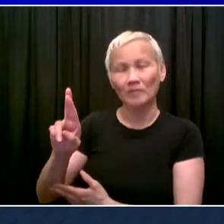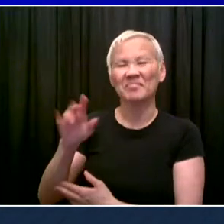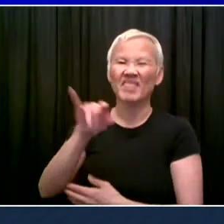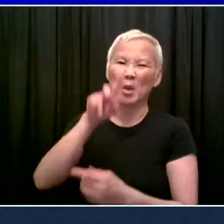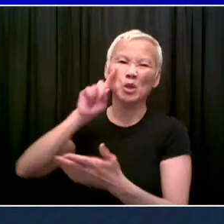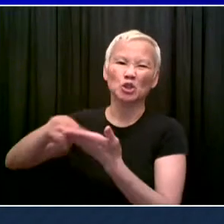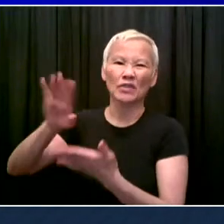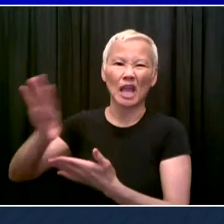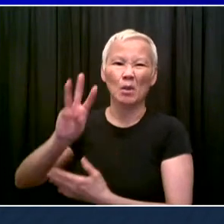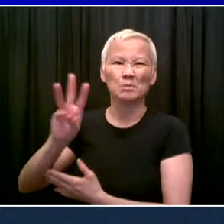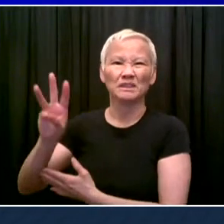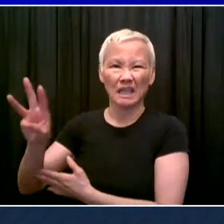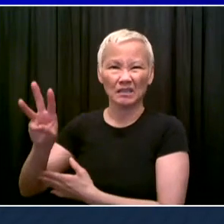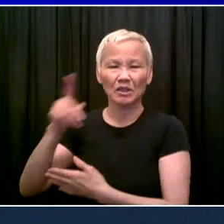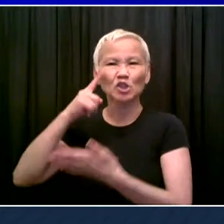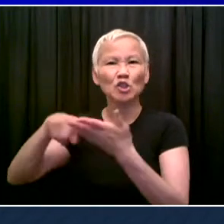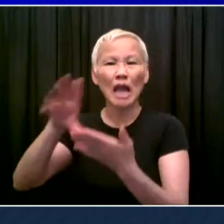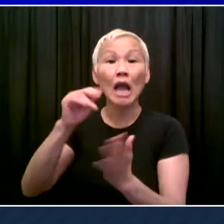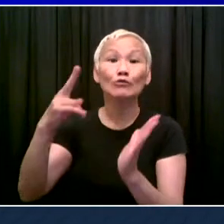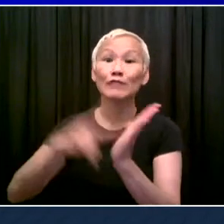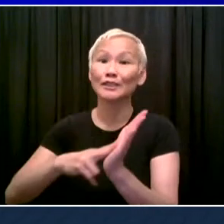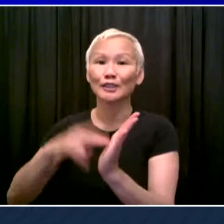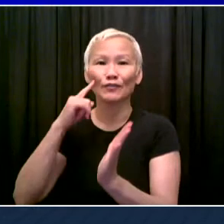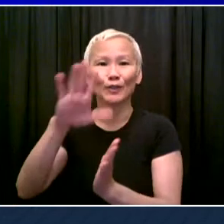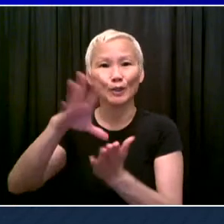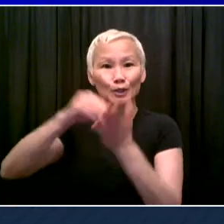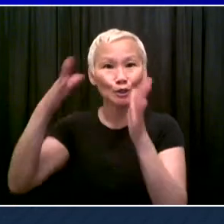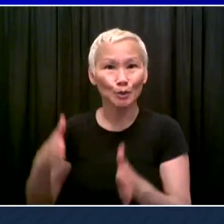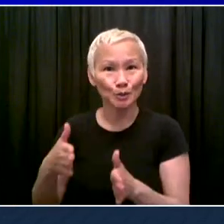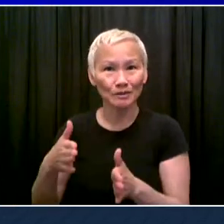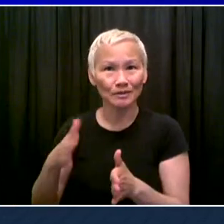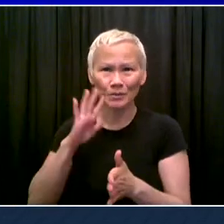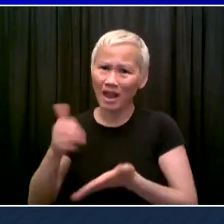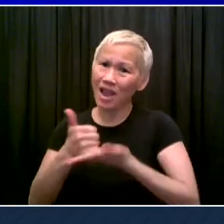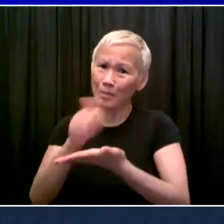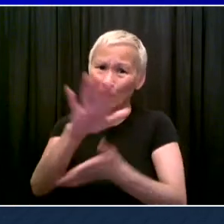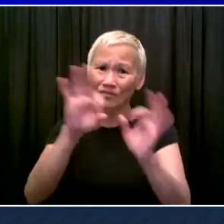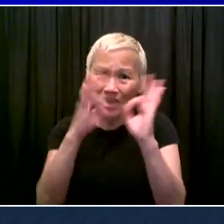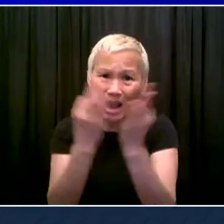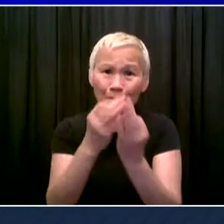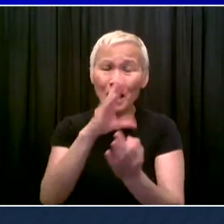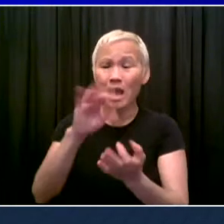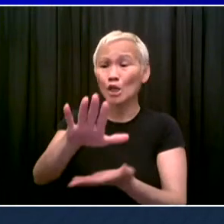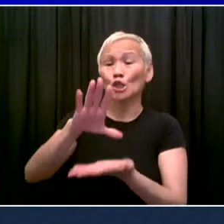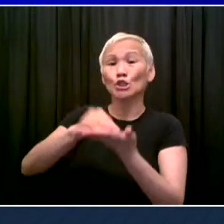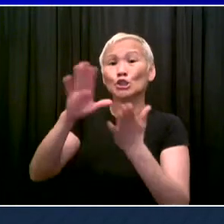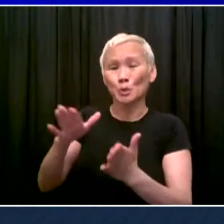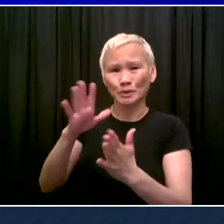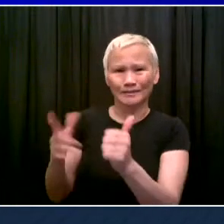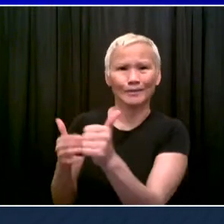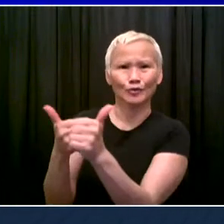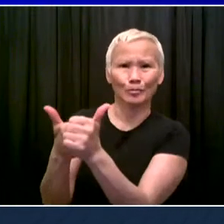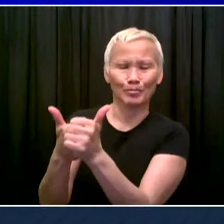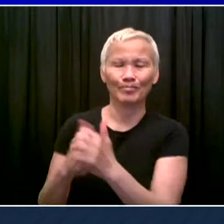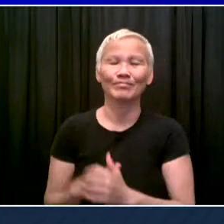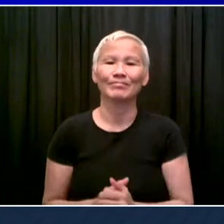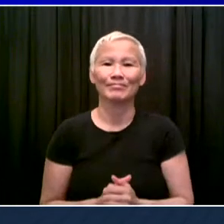NYC.GOV/SUMMER,